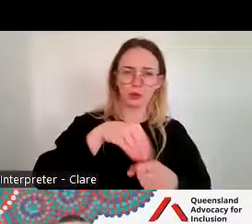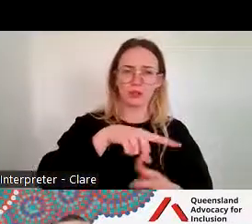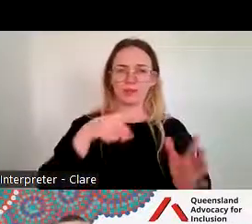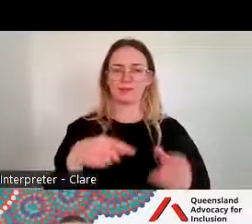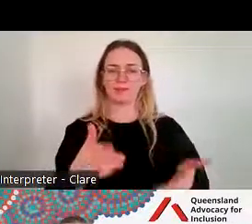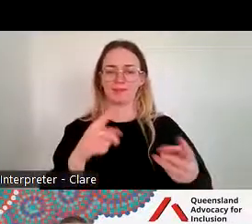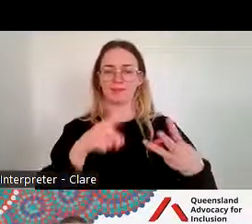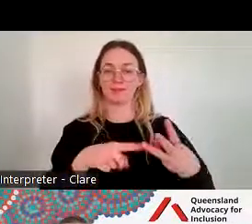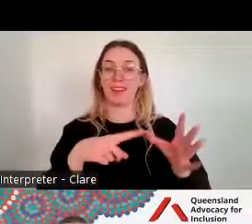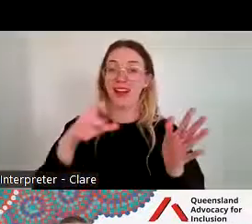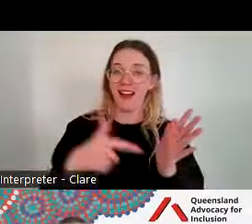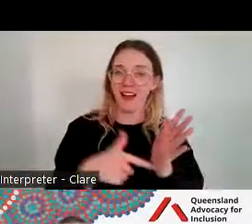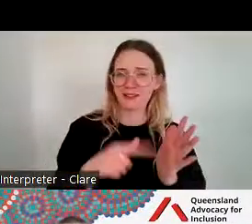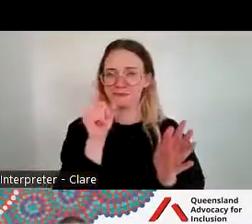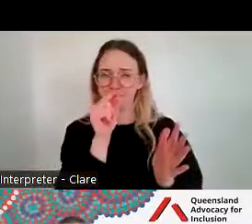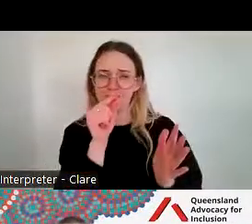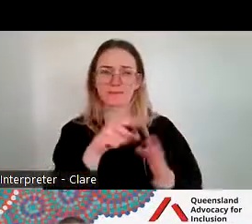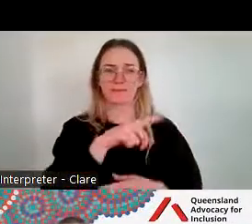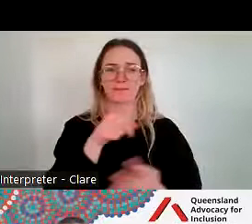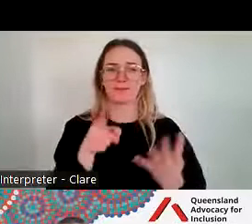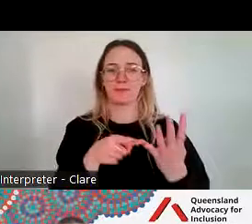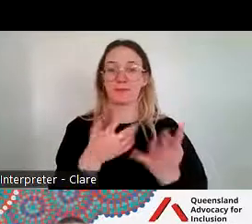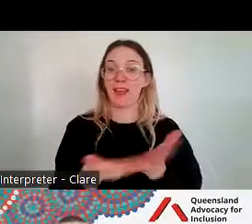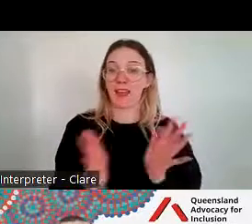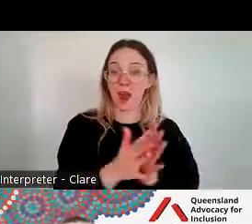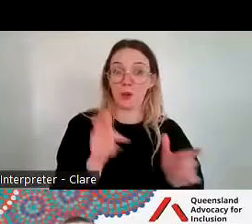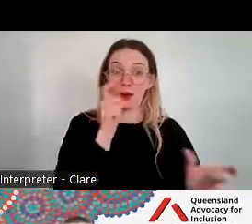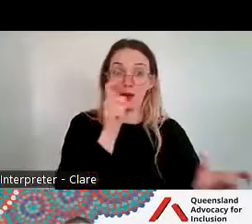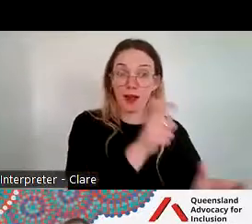how guardianship and administration orders are made, who may be appointed